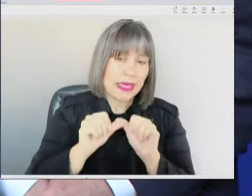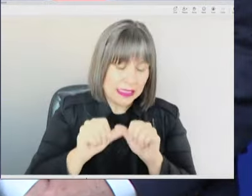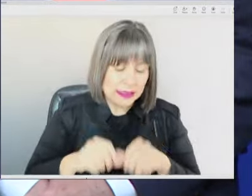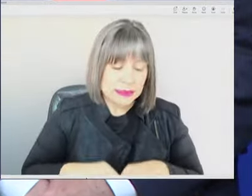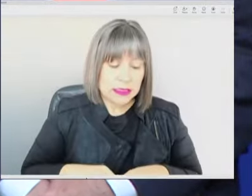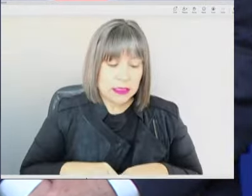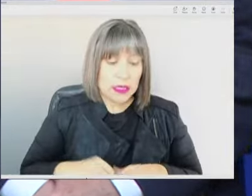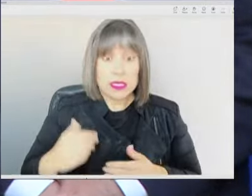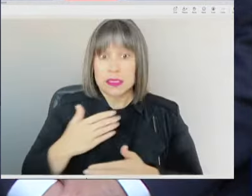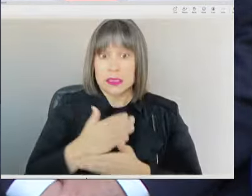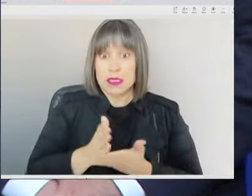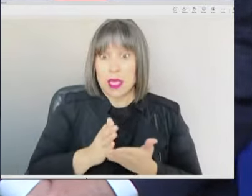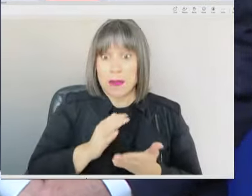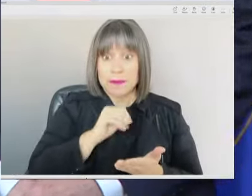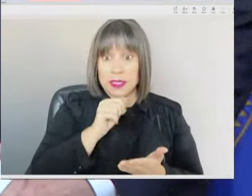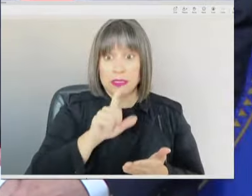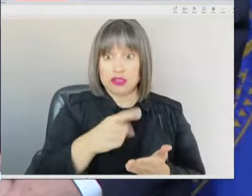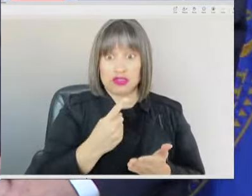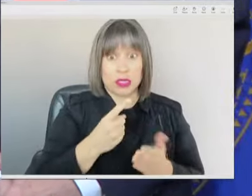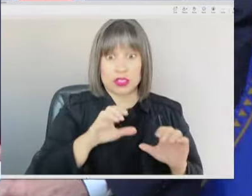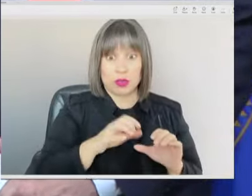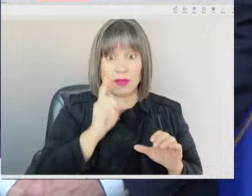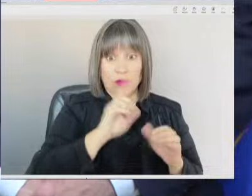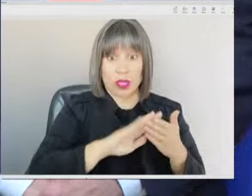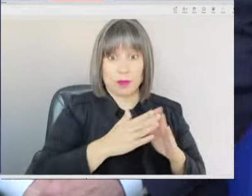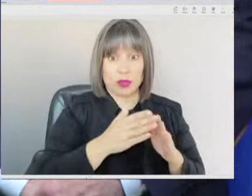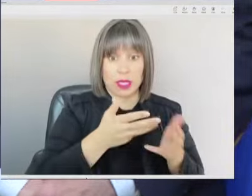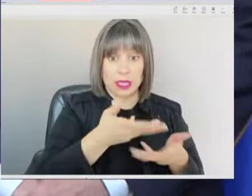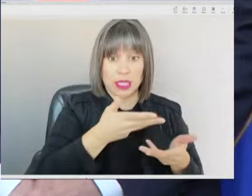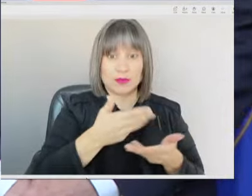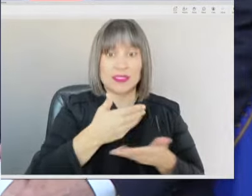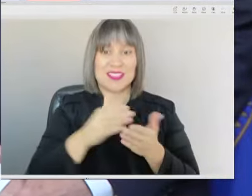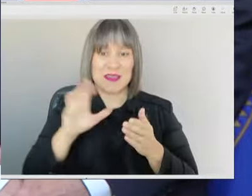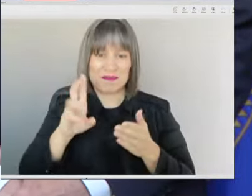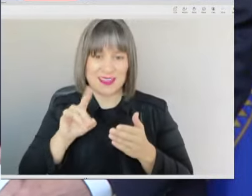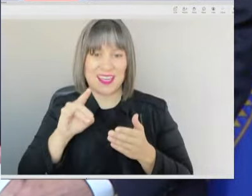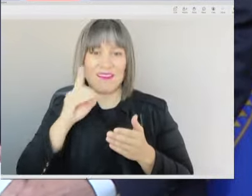do this for community engagement. Some did it for all Working Families Tax Cut legislation